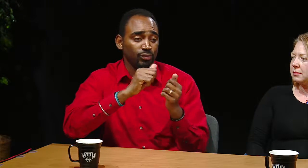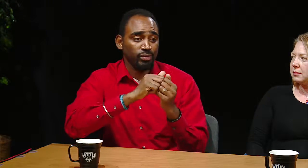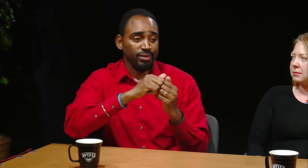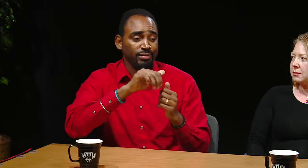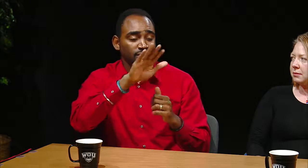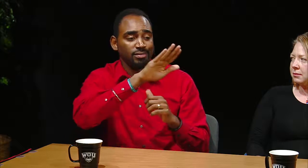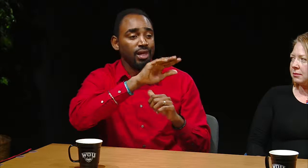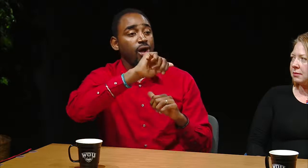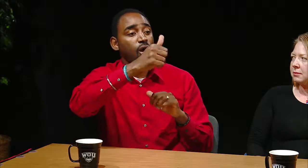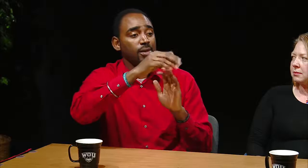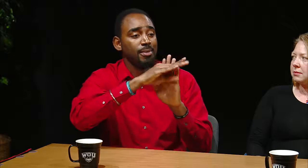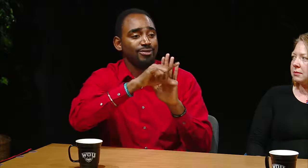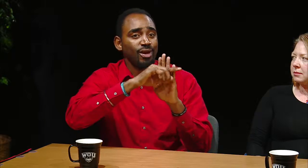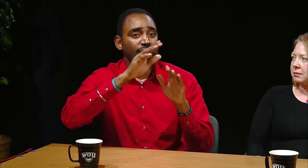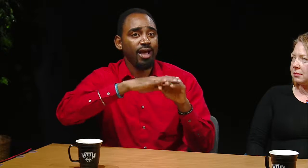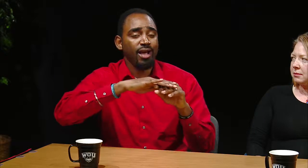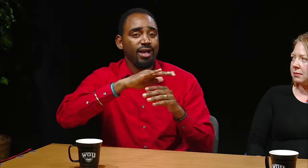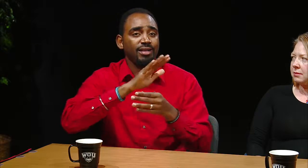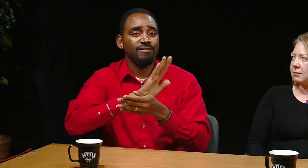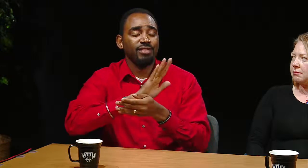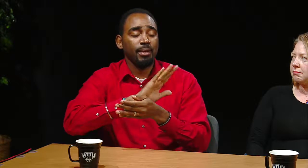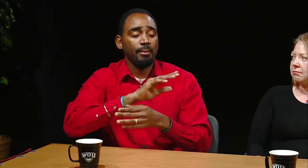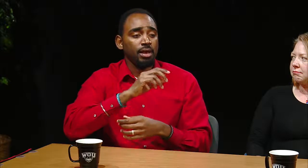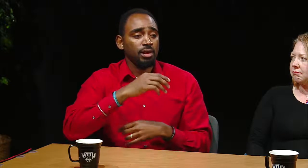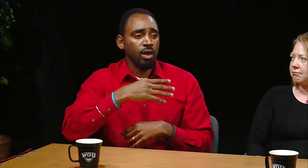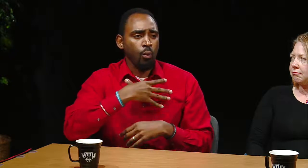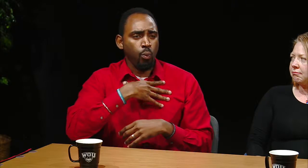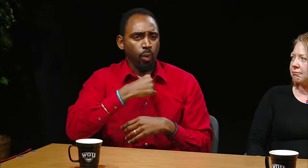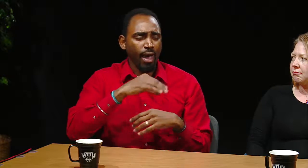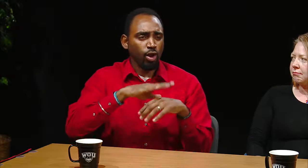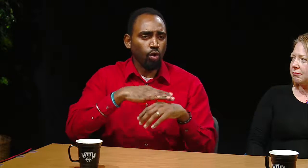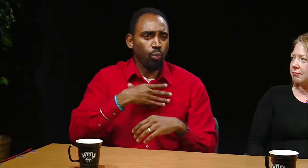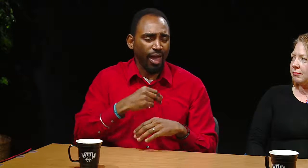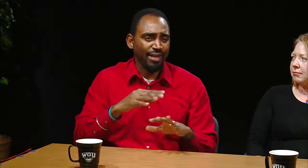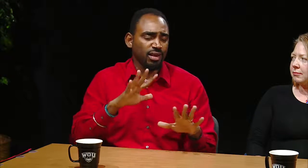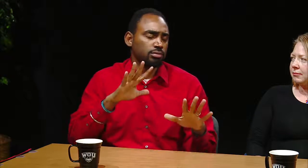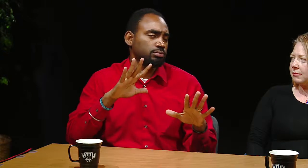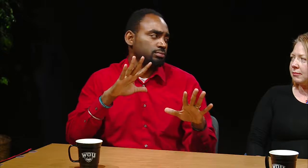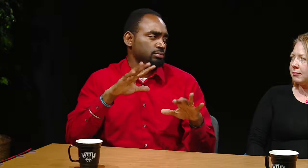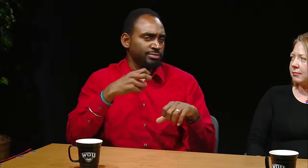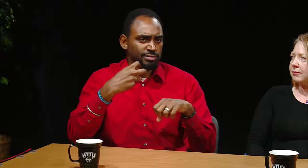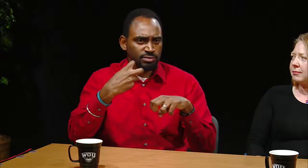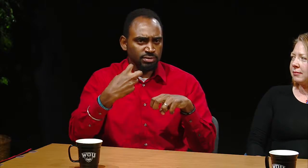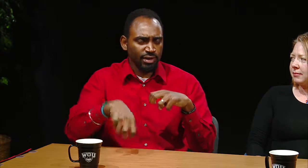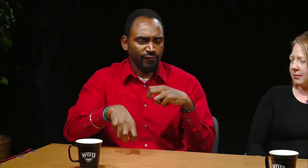captioning now for three years for higher -- you know, higher education at an institution.